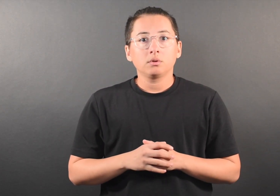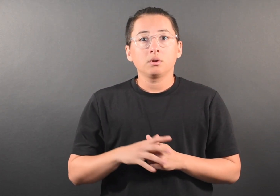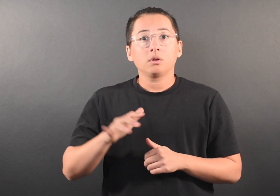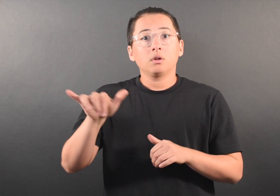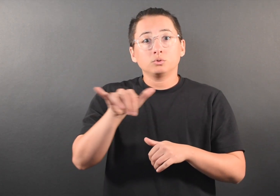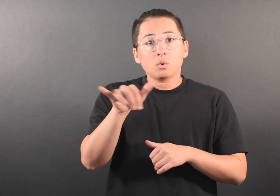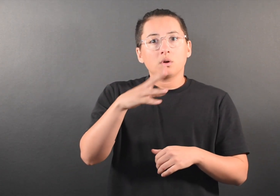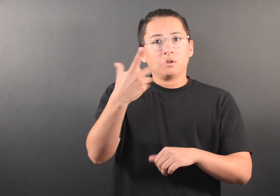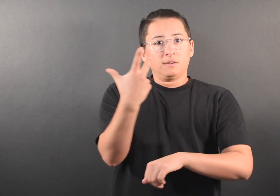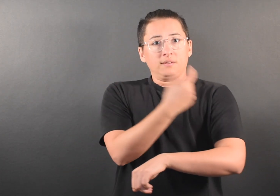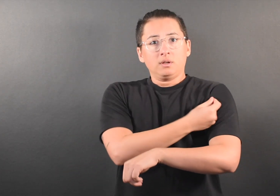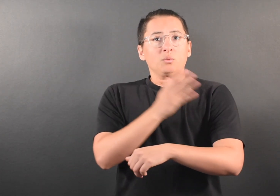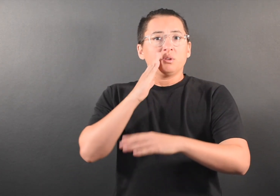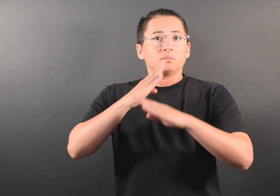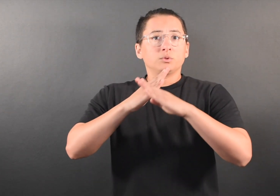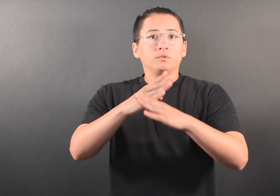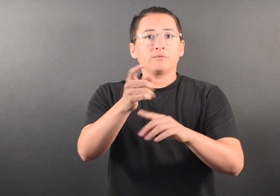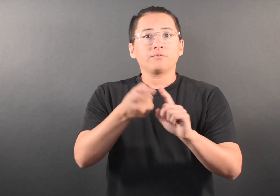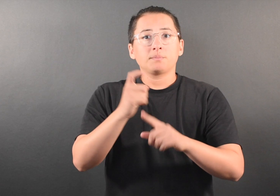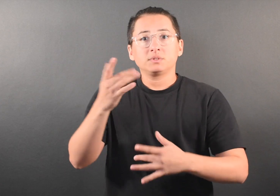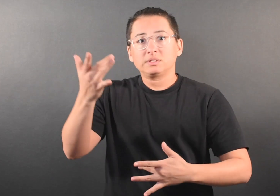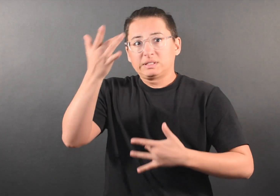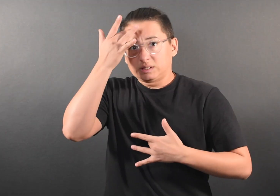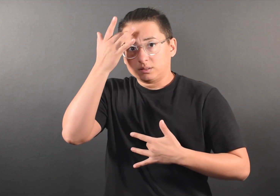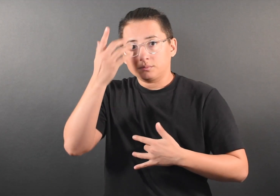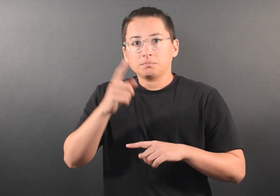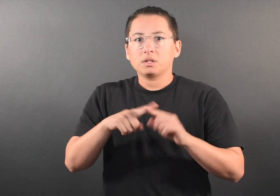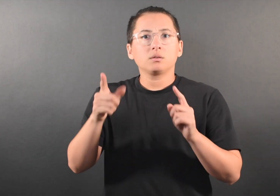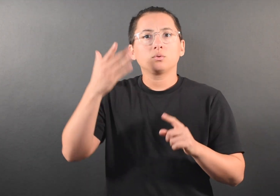Also, while the vaccine may prevent you from getting sick,